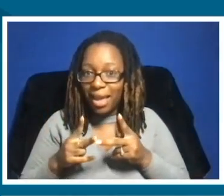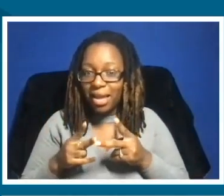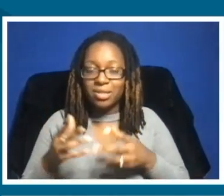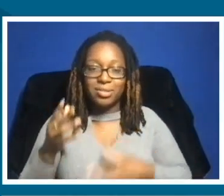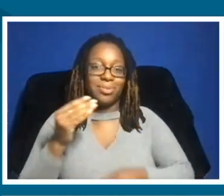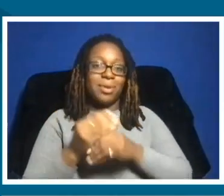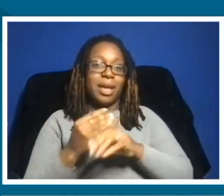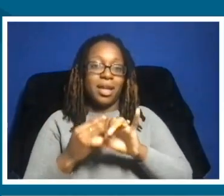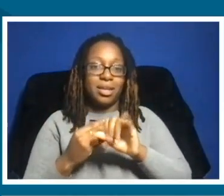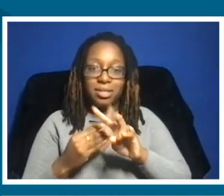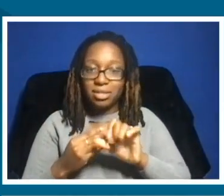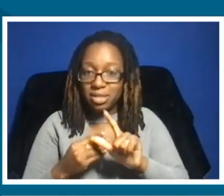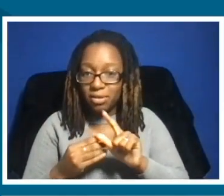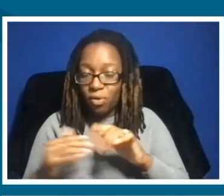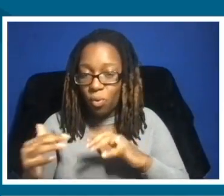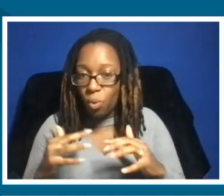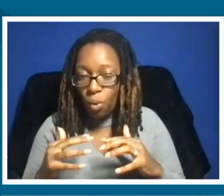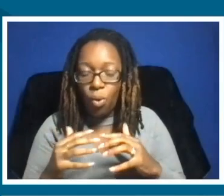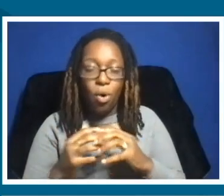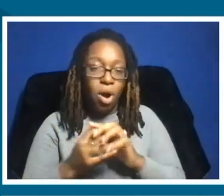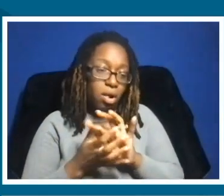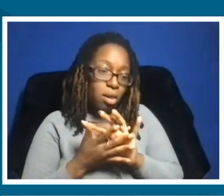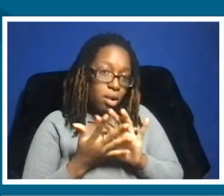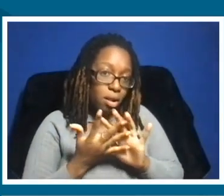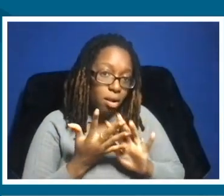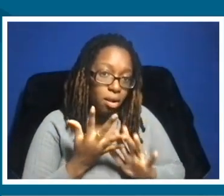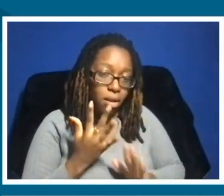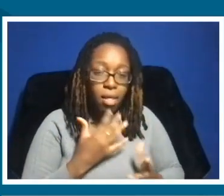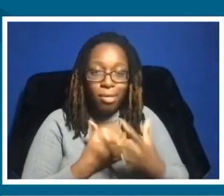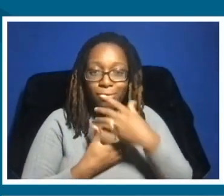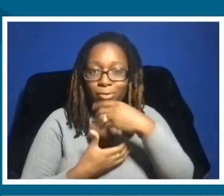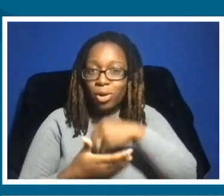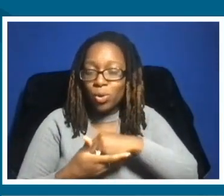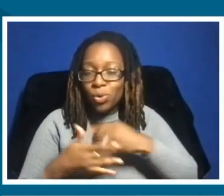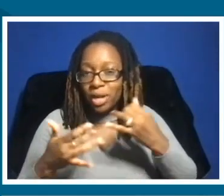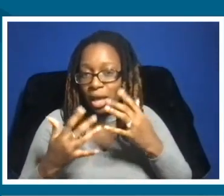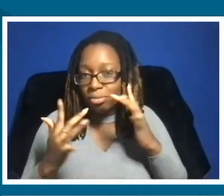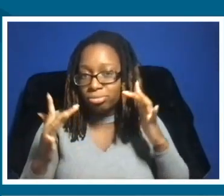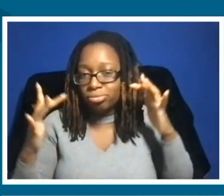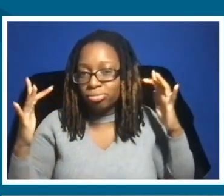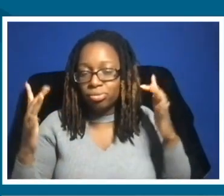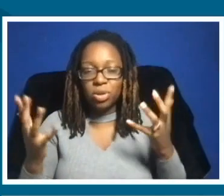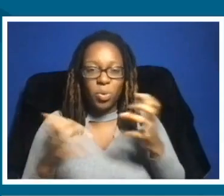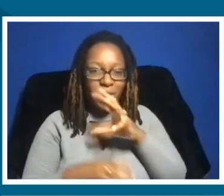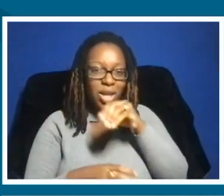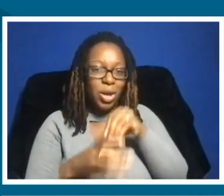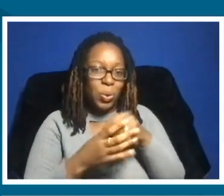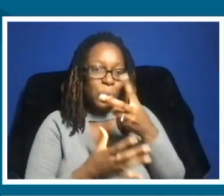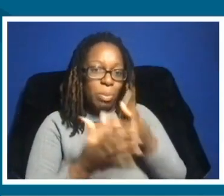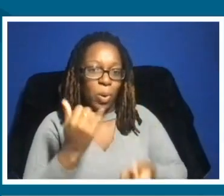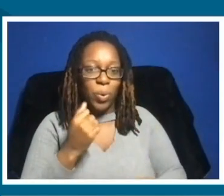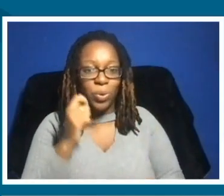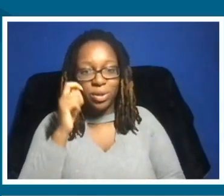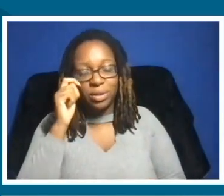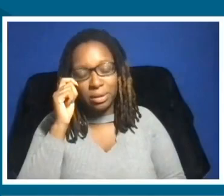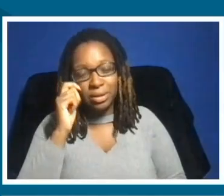it that you that you know kind of comes to light so we wanted to include both all right next slide